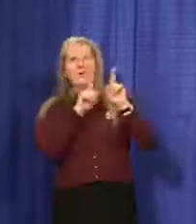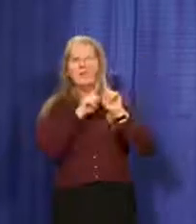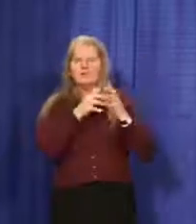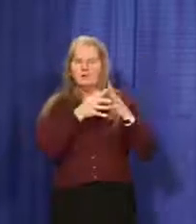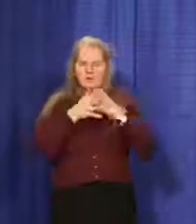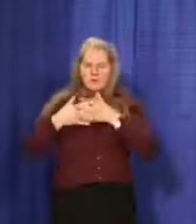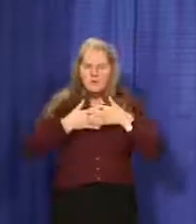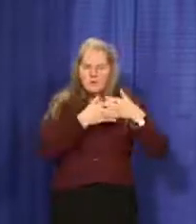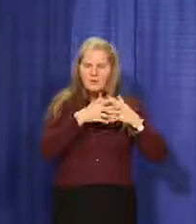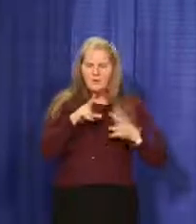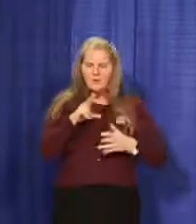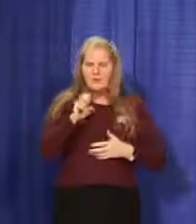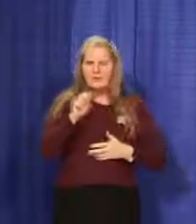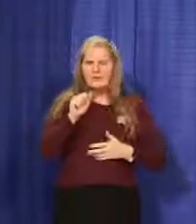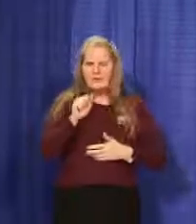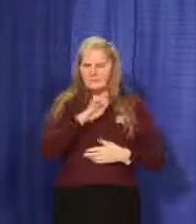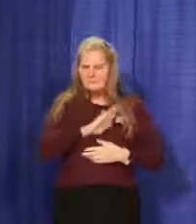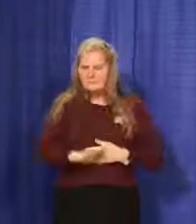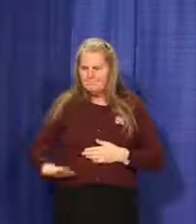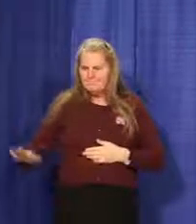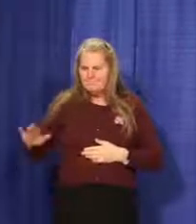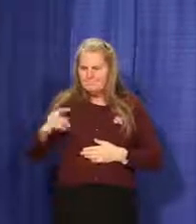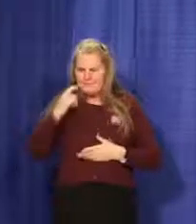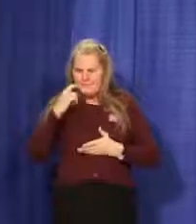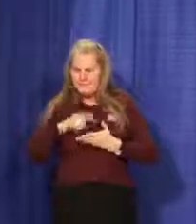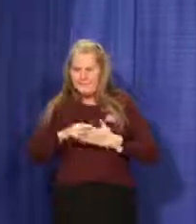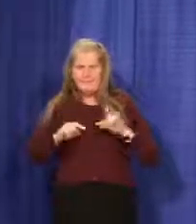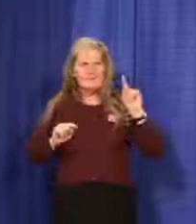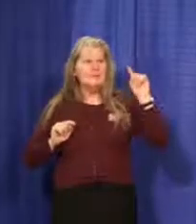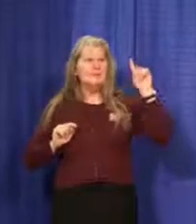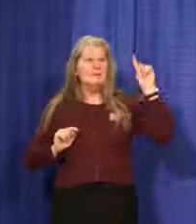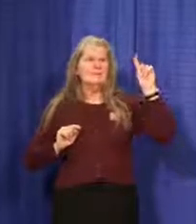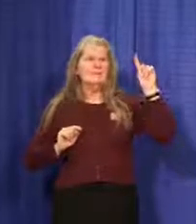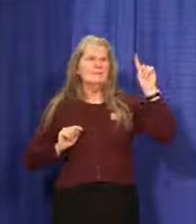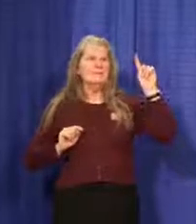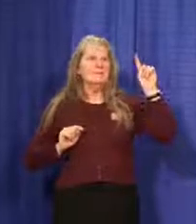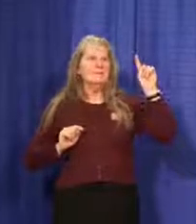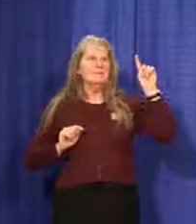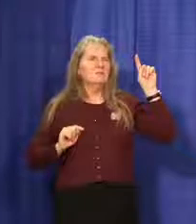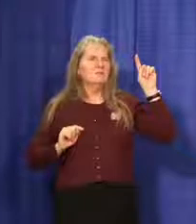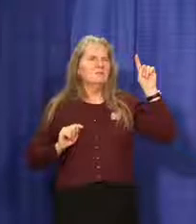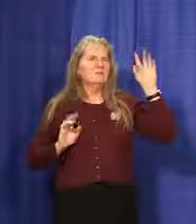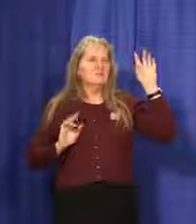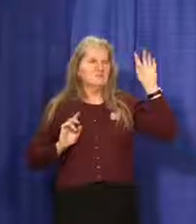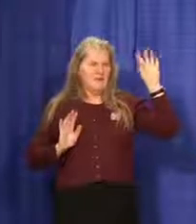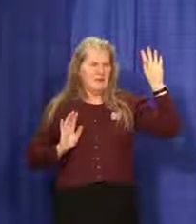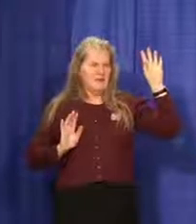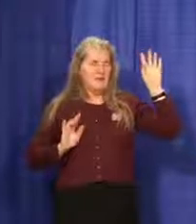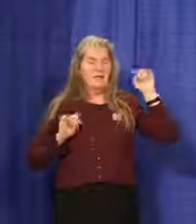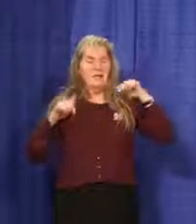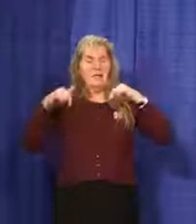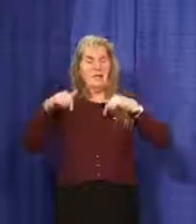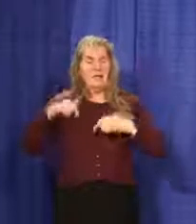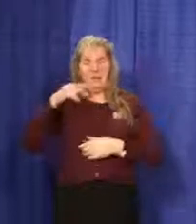we see in the United States in general. And we see here the advantages